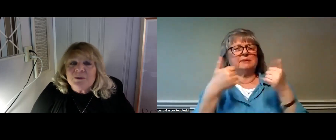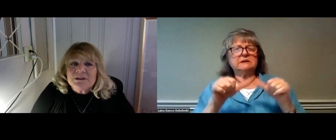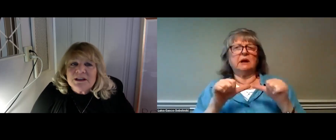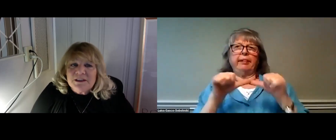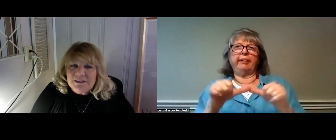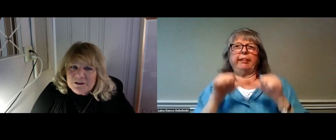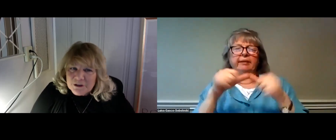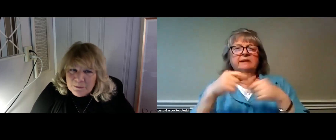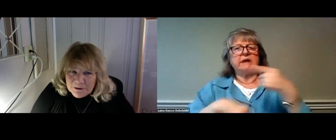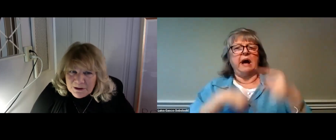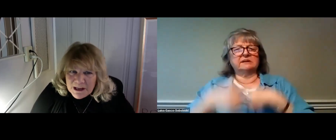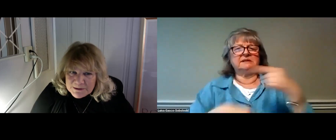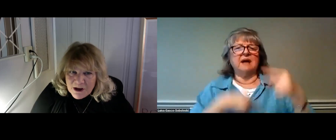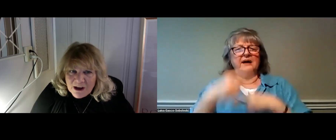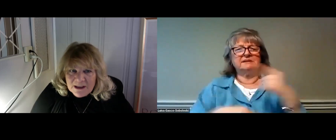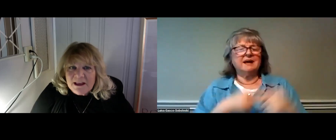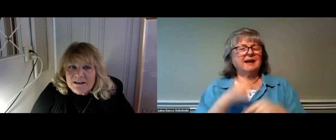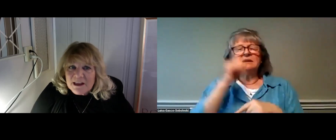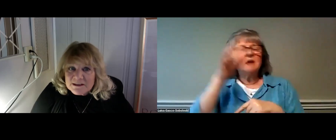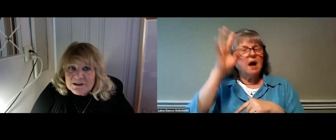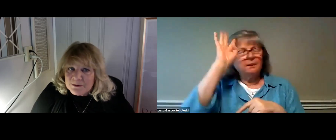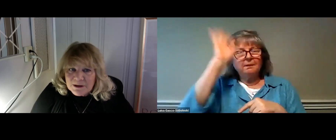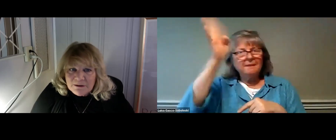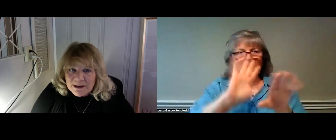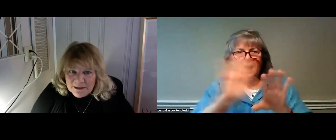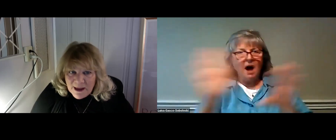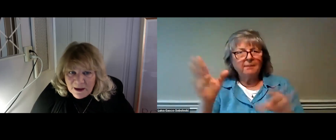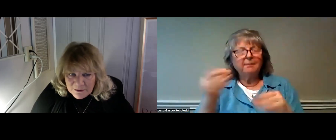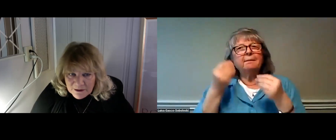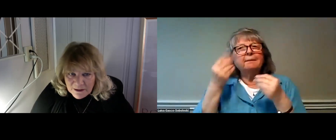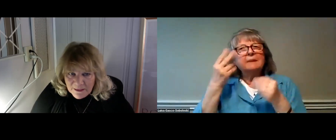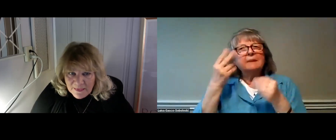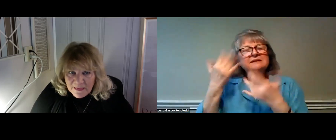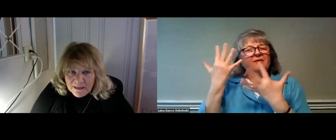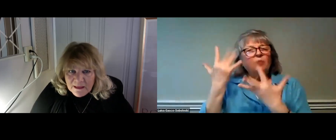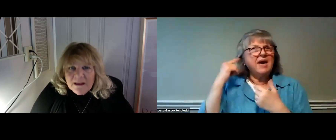will see that the interpreter keeps talking, like Leslie is doing right now.